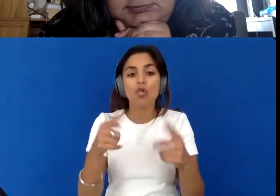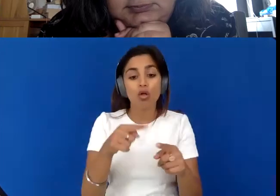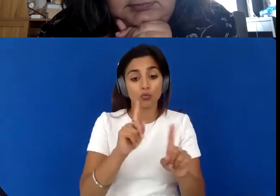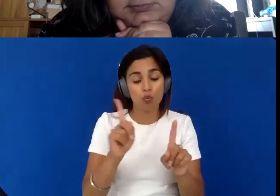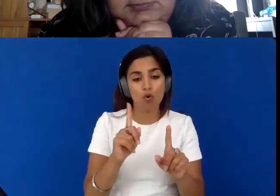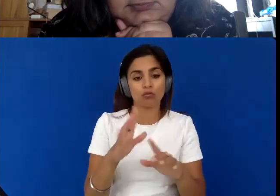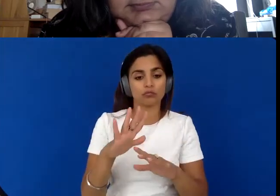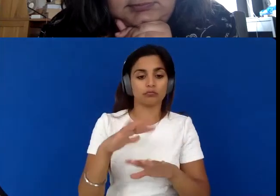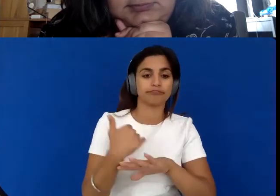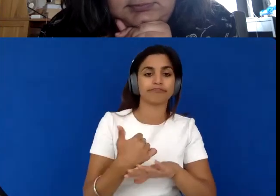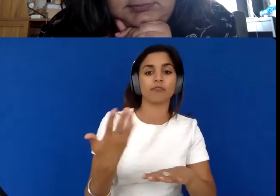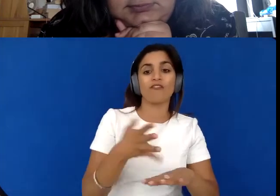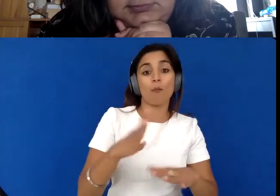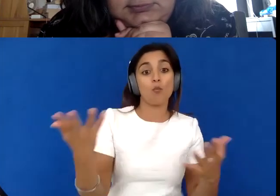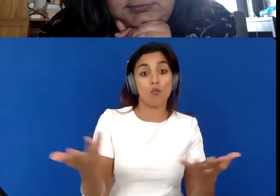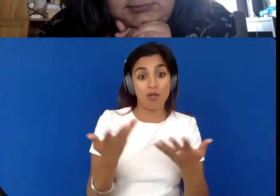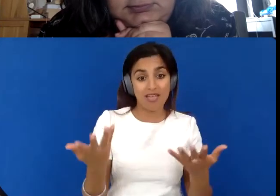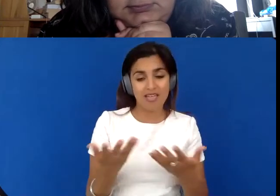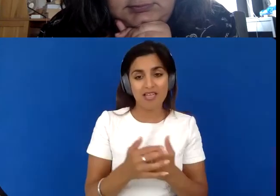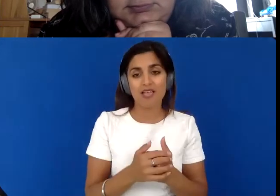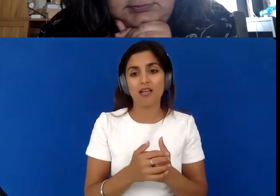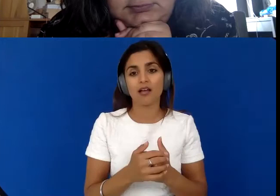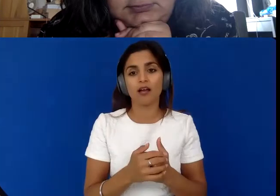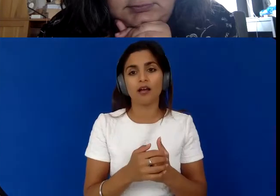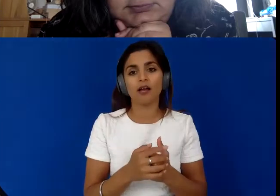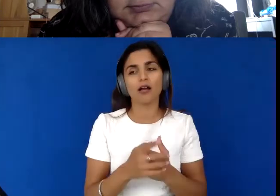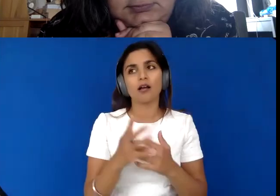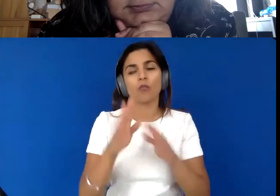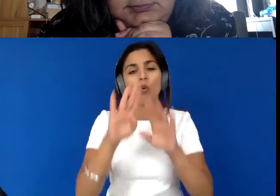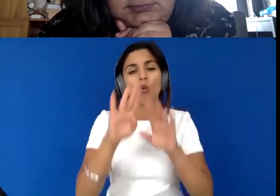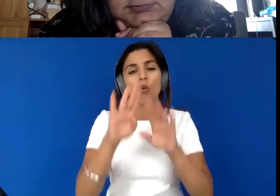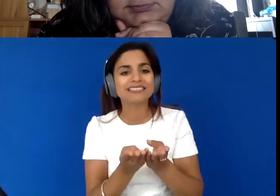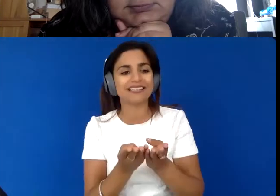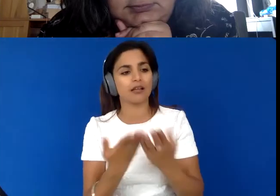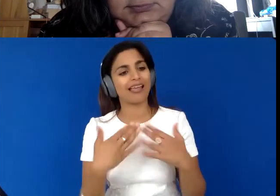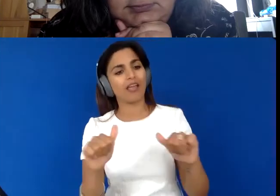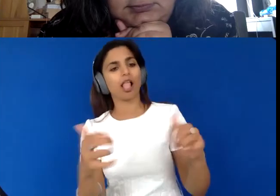these sort of them again holistic ways of healing so I saw a lot of things